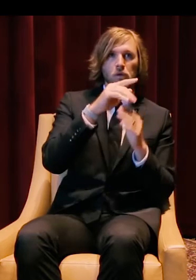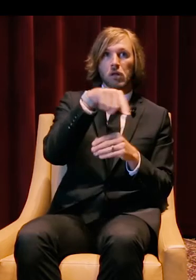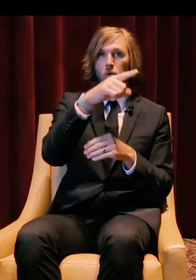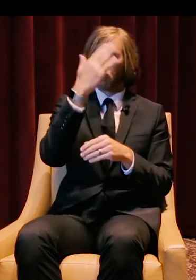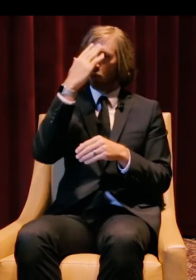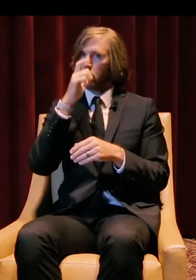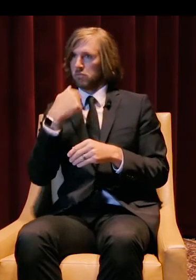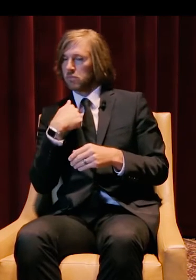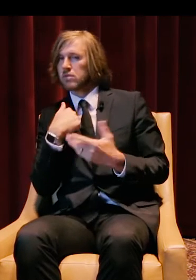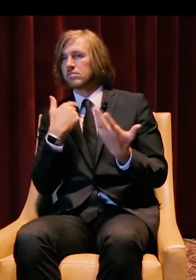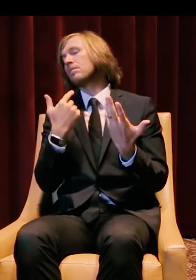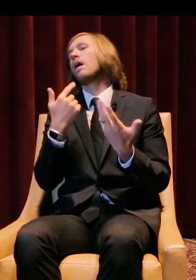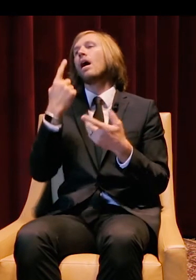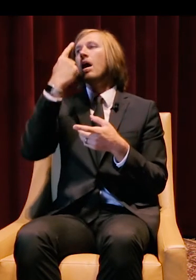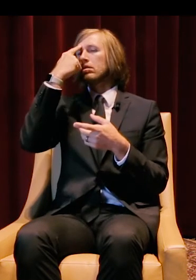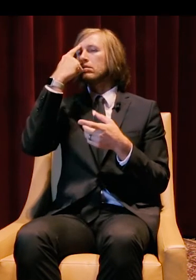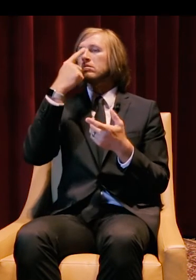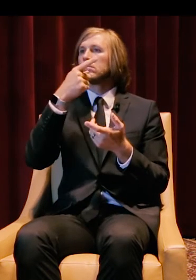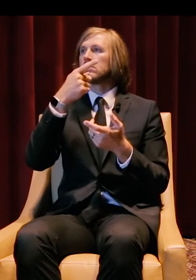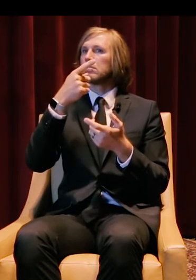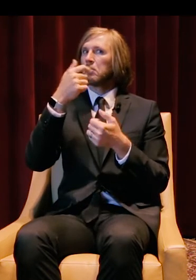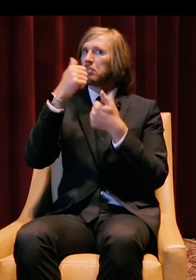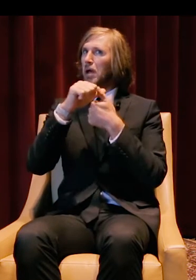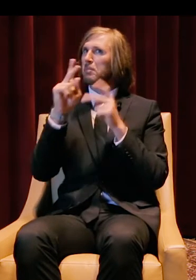I felt like there were a number of people that liked me and trusted me.